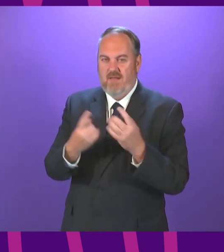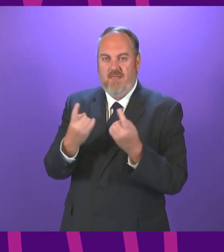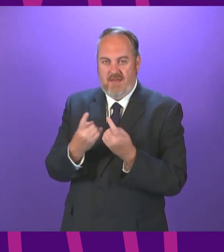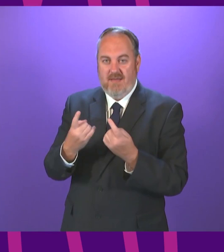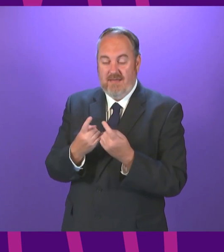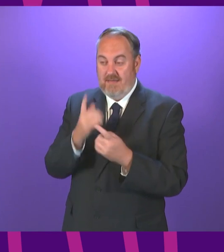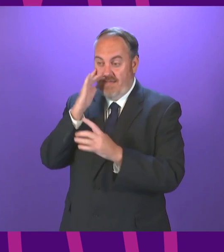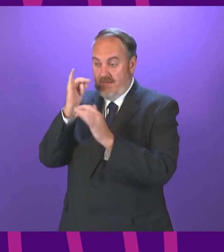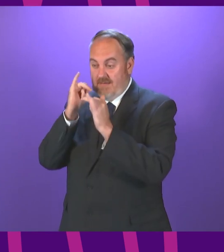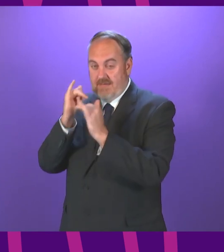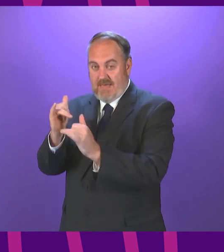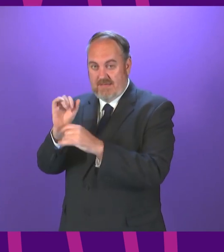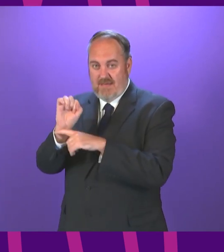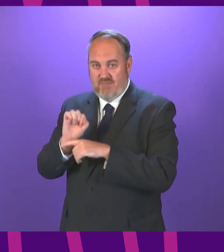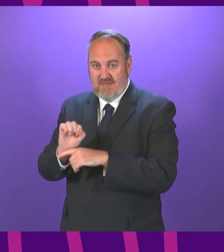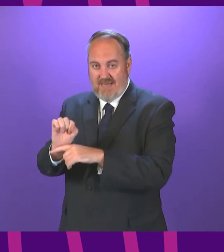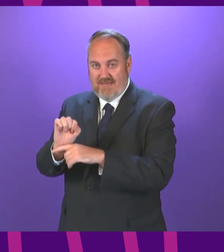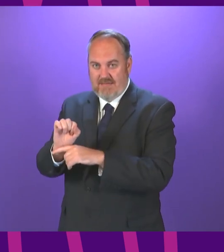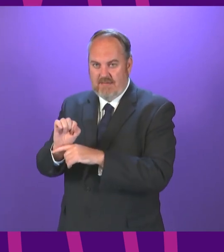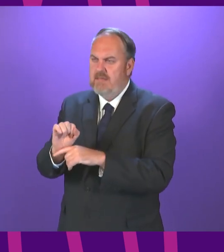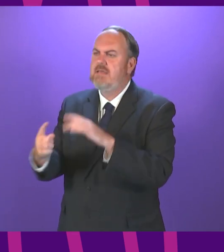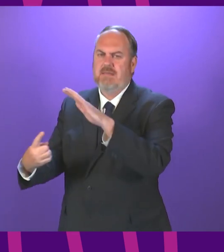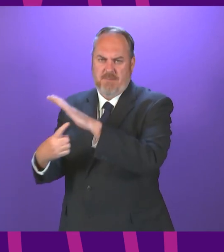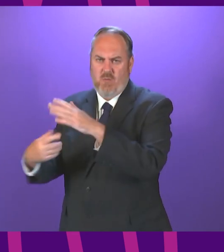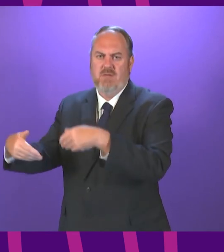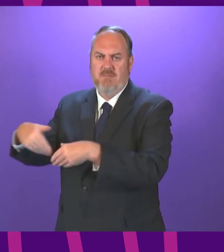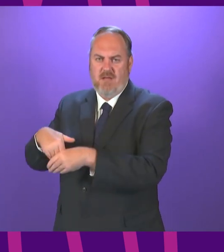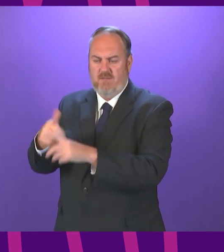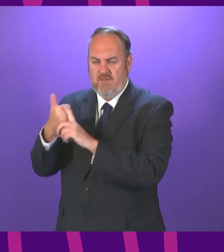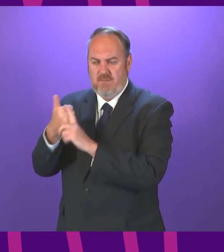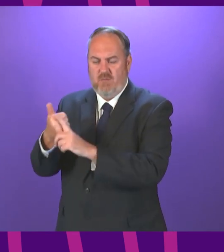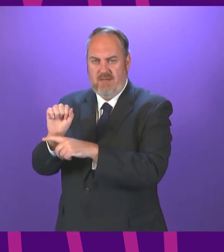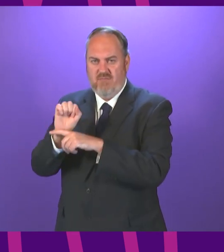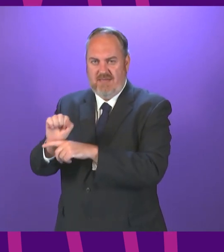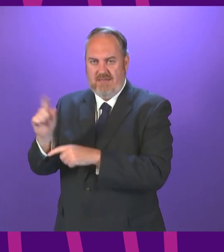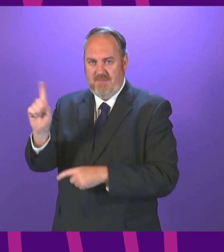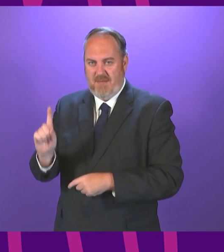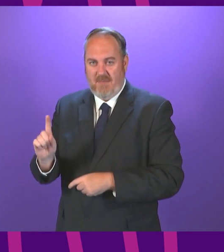defence, but it is not our first line of defence. Our first line of defence is all of us continuing